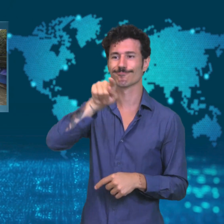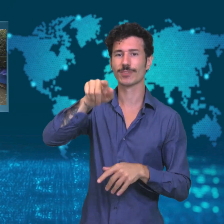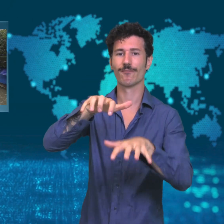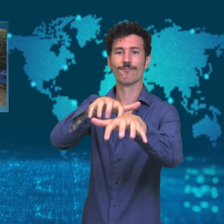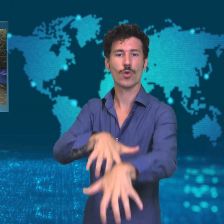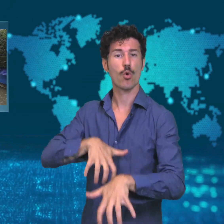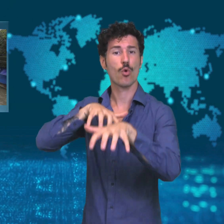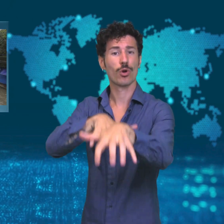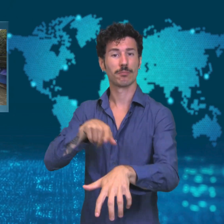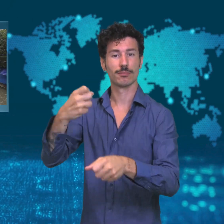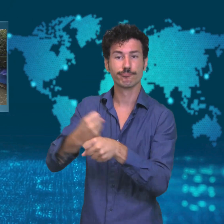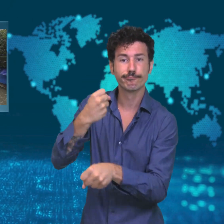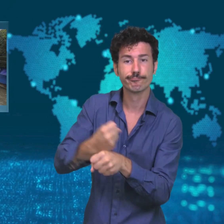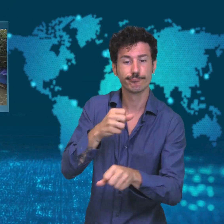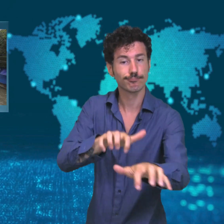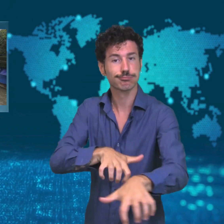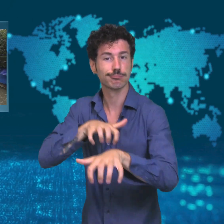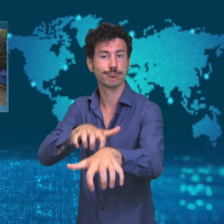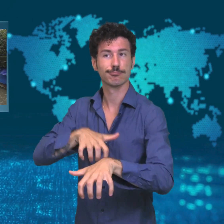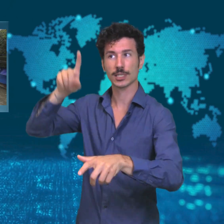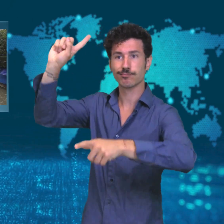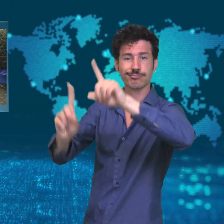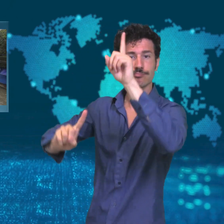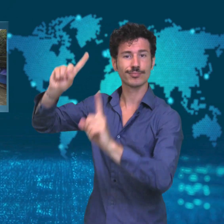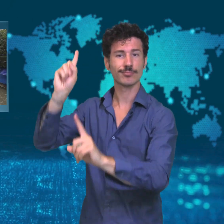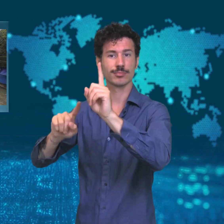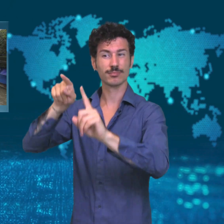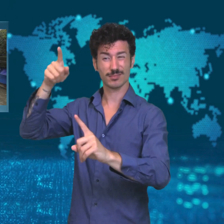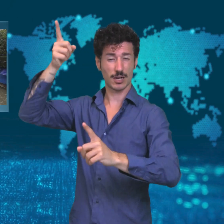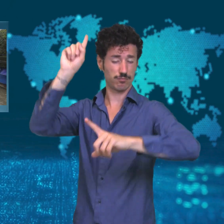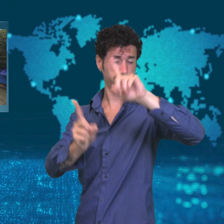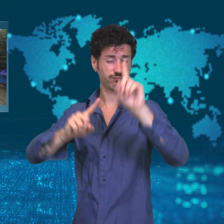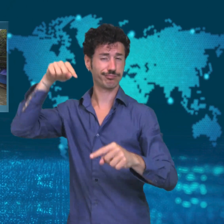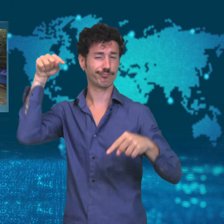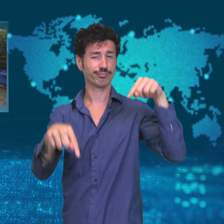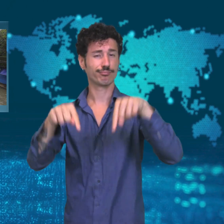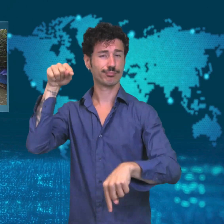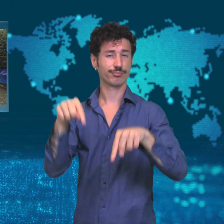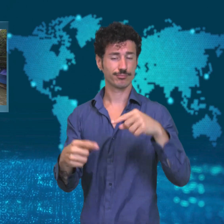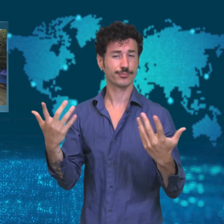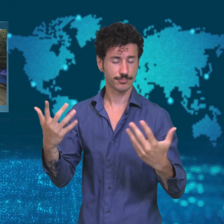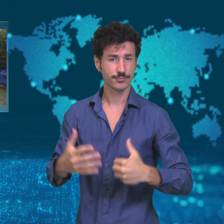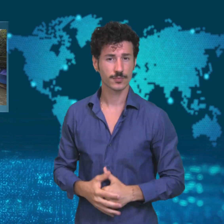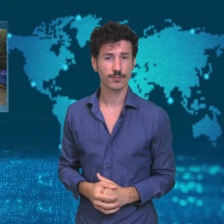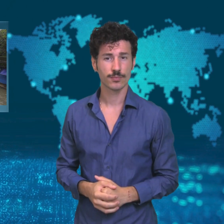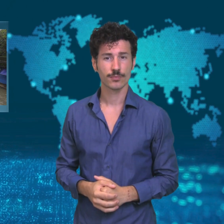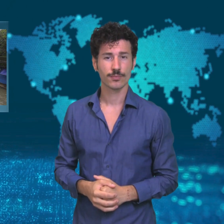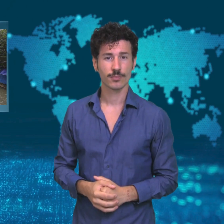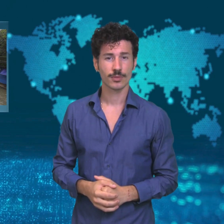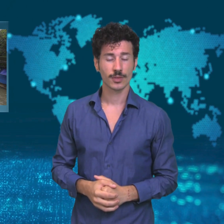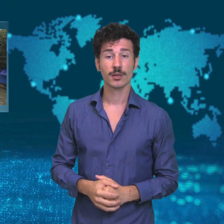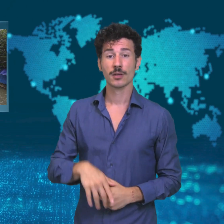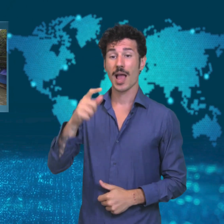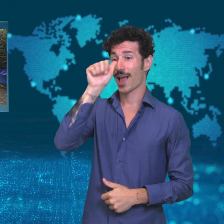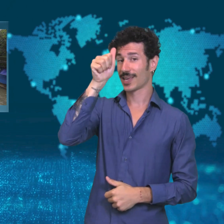and injured many more. Many of those who died were farm workers who